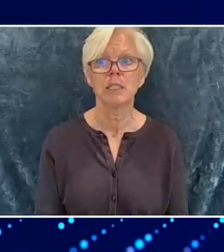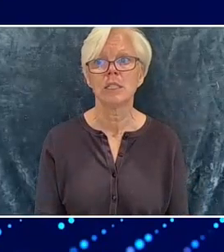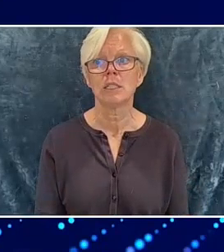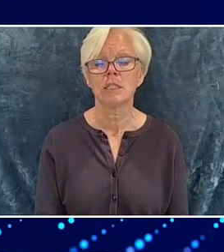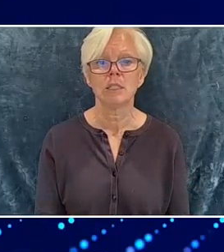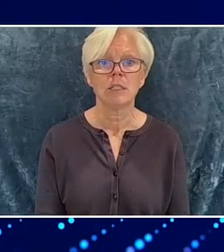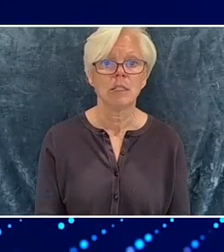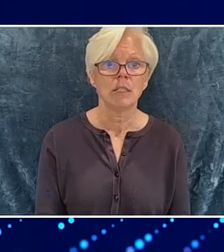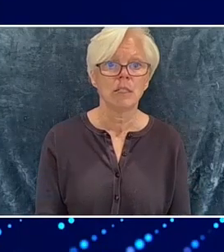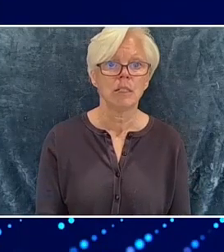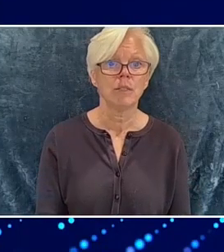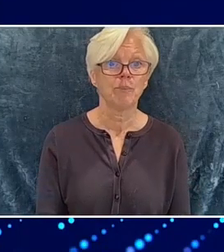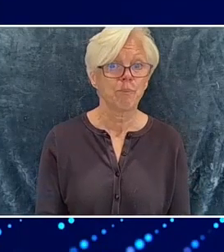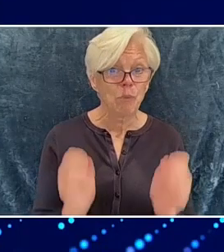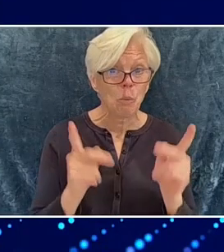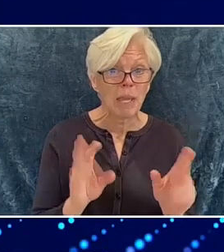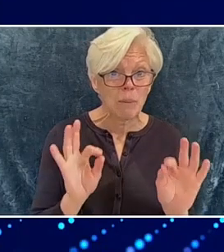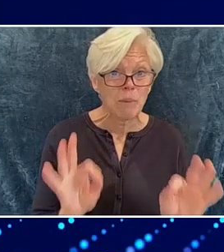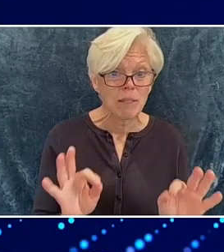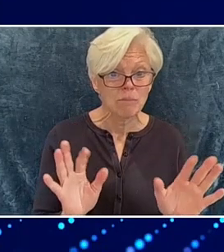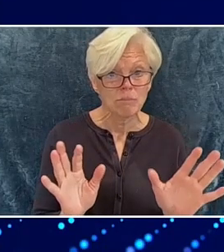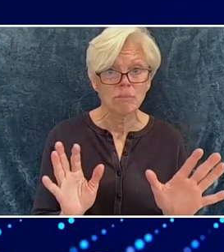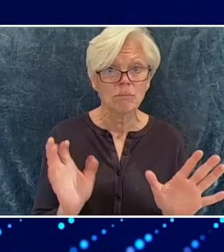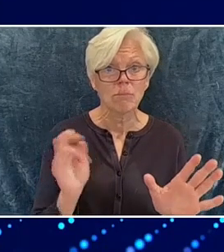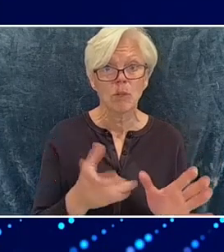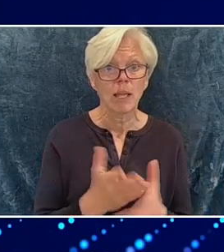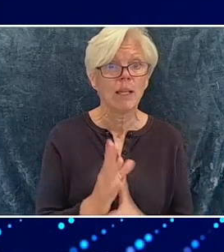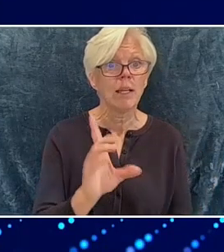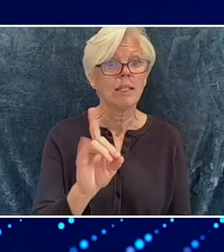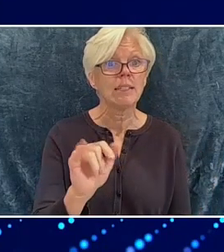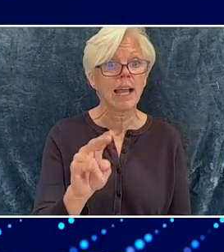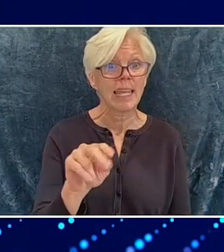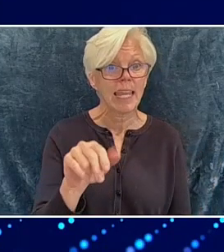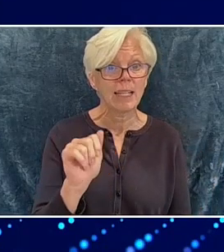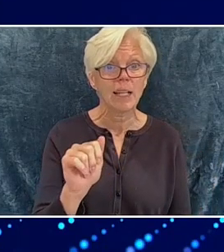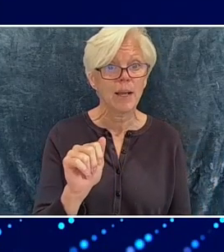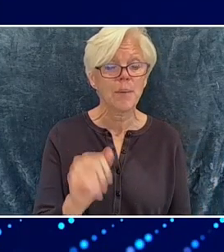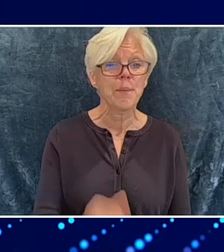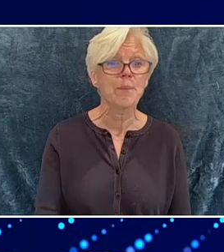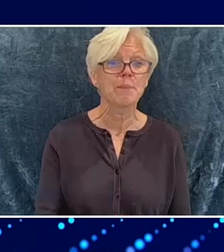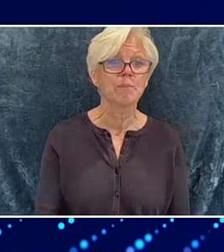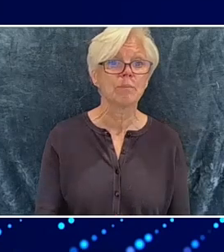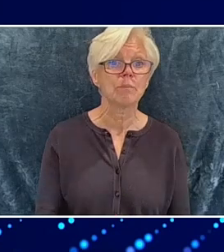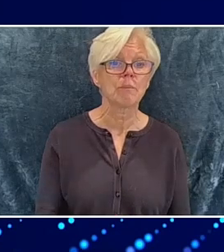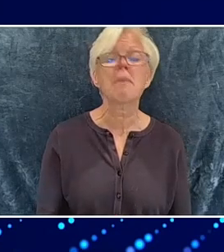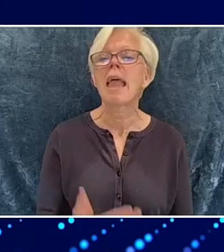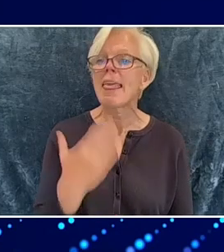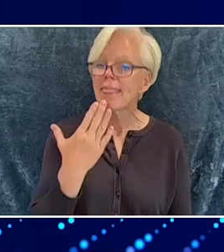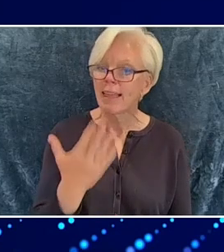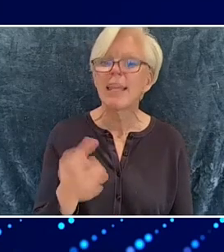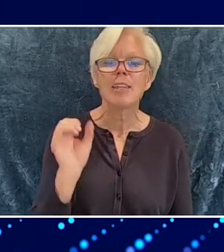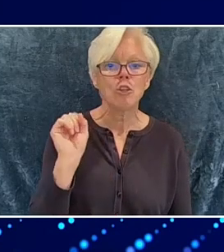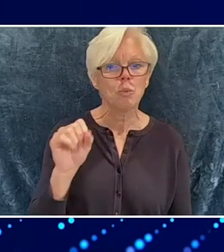Okay on that? Okay. Diana. Thank you. Yes, I mean, I agree with the